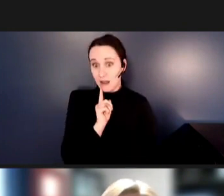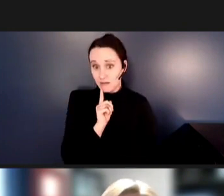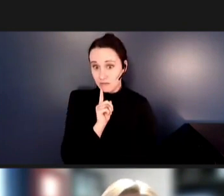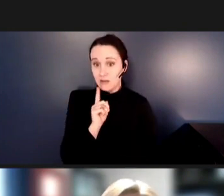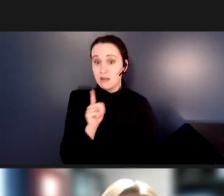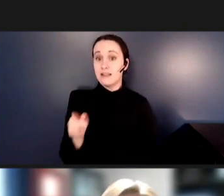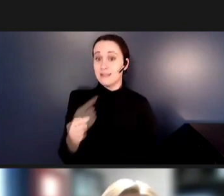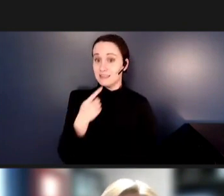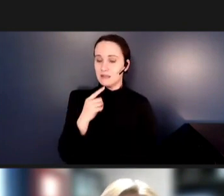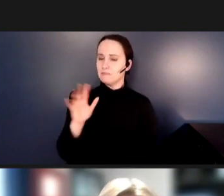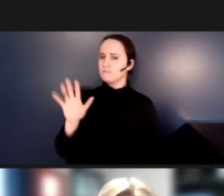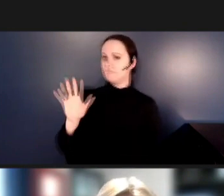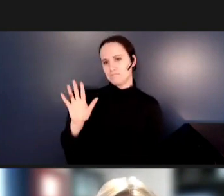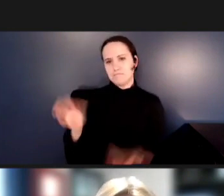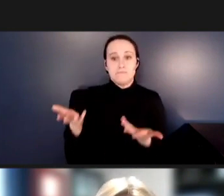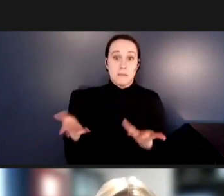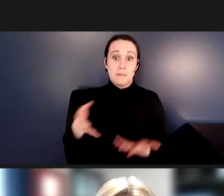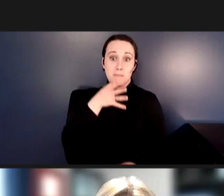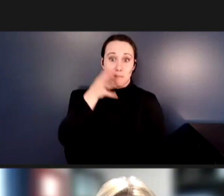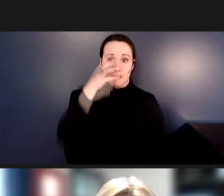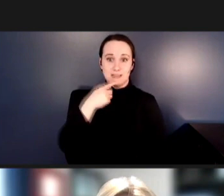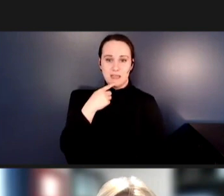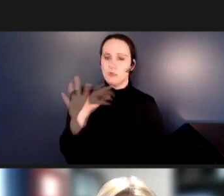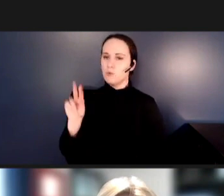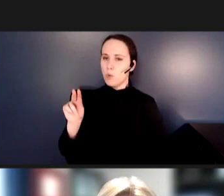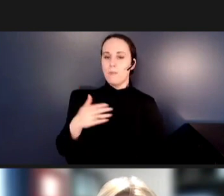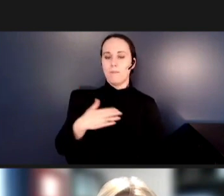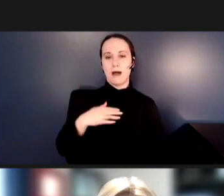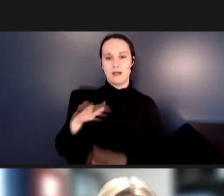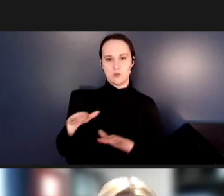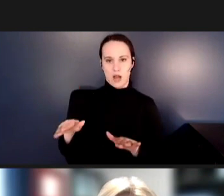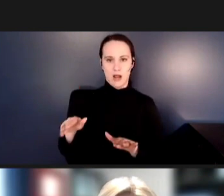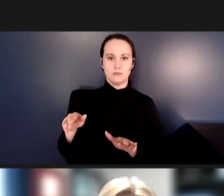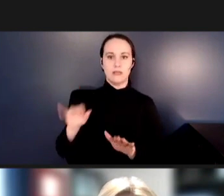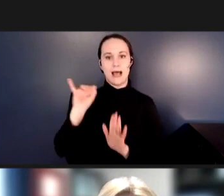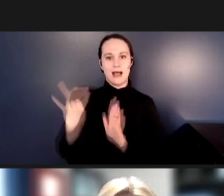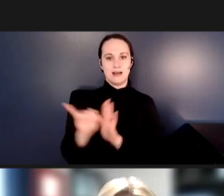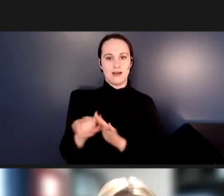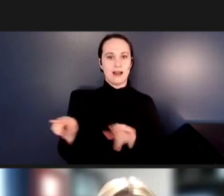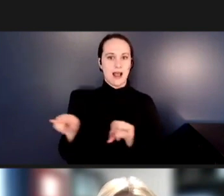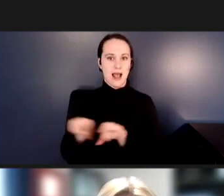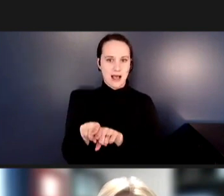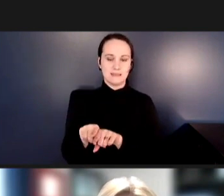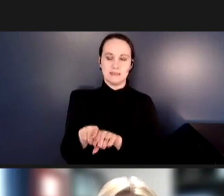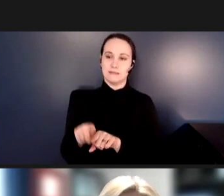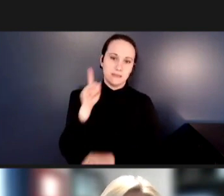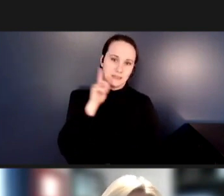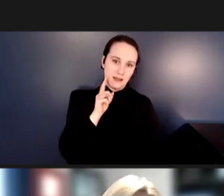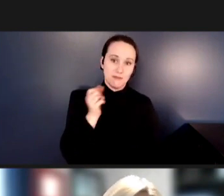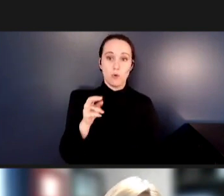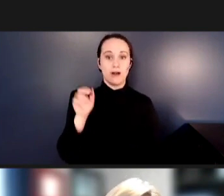my child identify as deaf or identify as autistic. Those are two that we see that